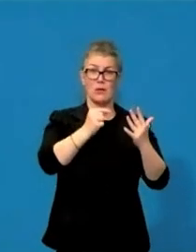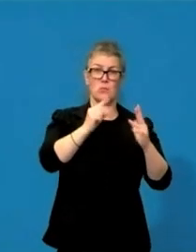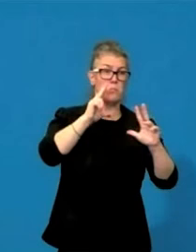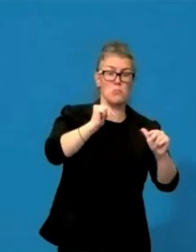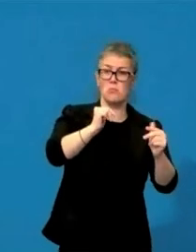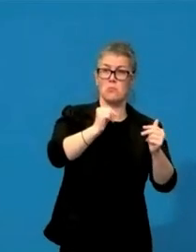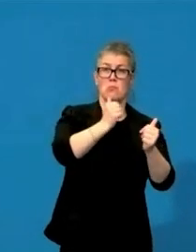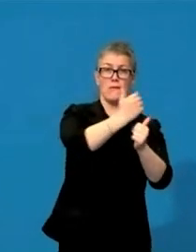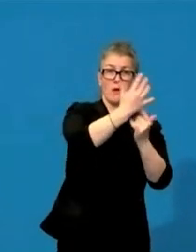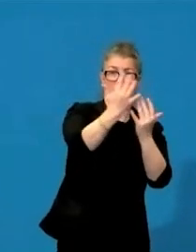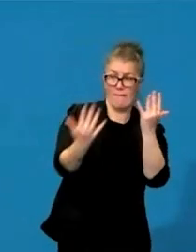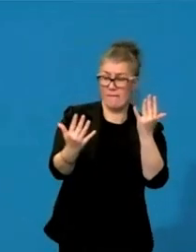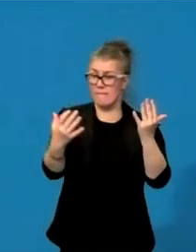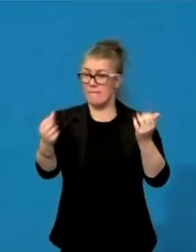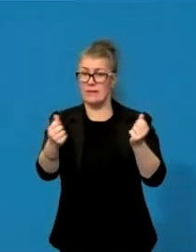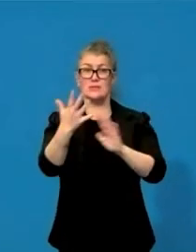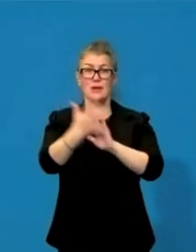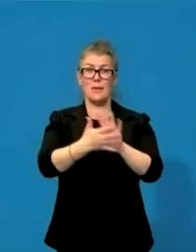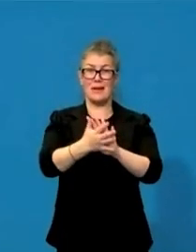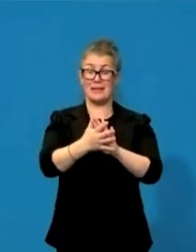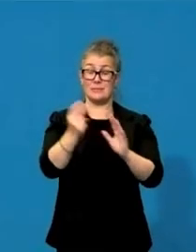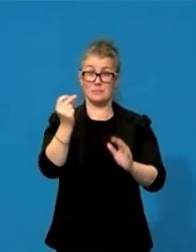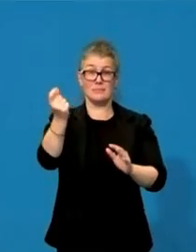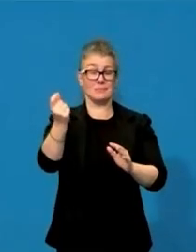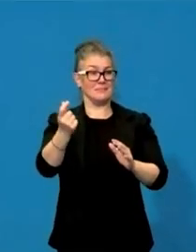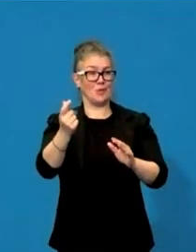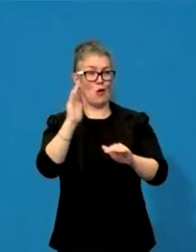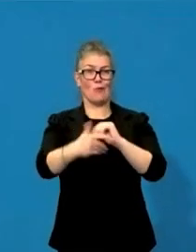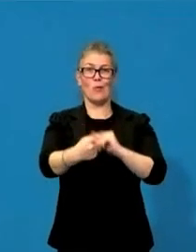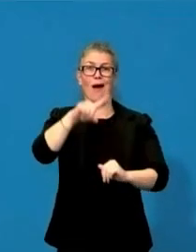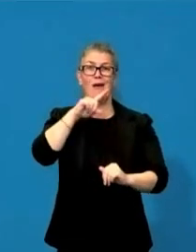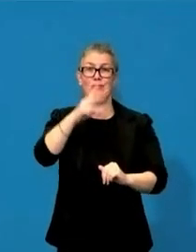relationships." Can you explain your thinking behind that to the Commissioners?